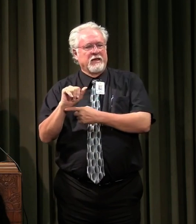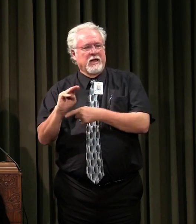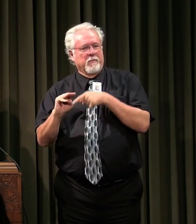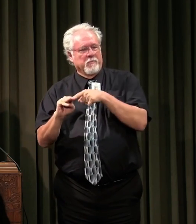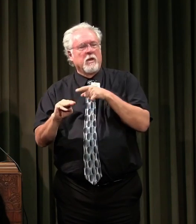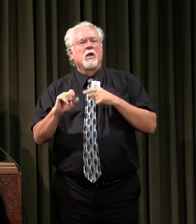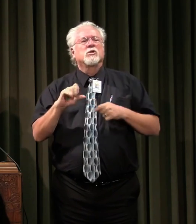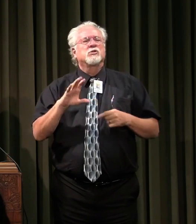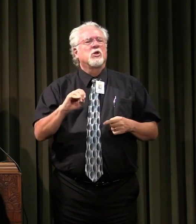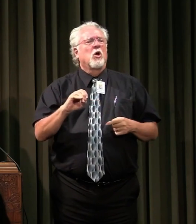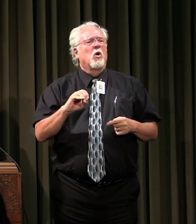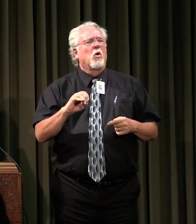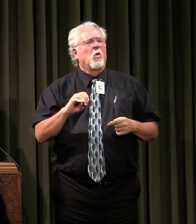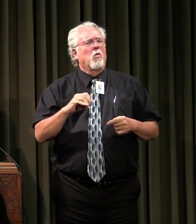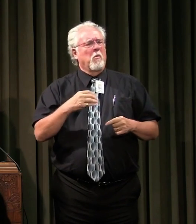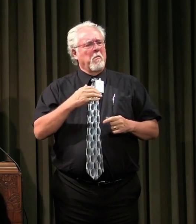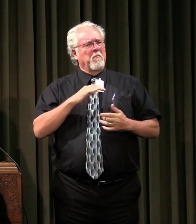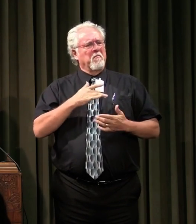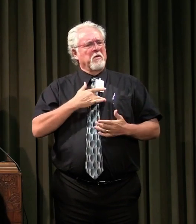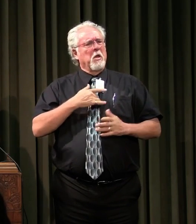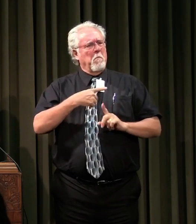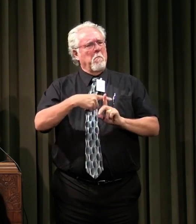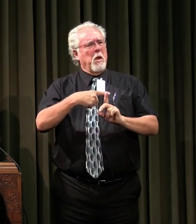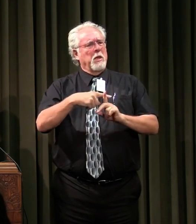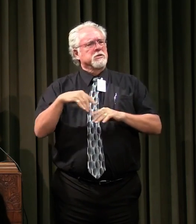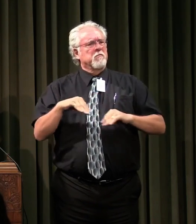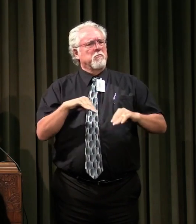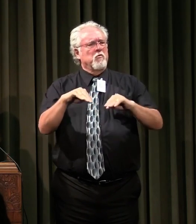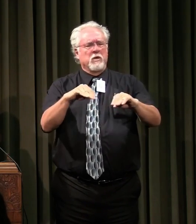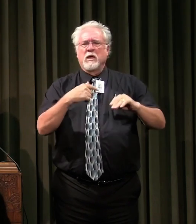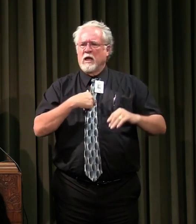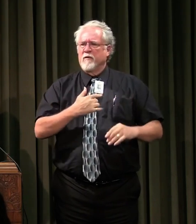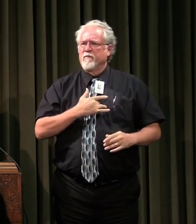are some positive movement on the education front I do think you know I'm